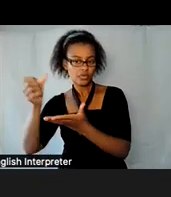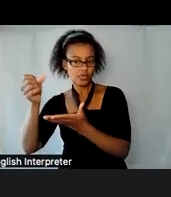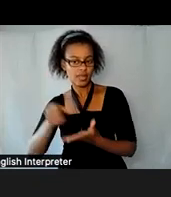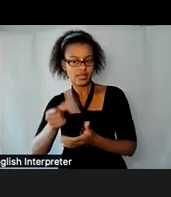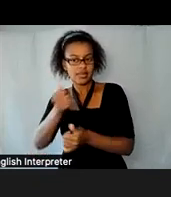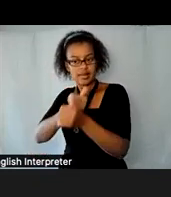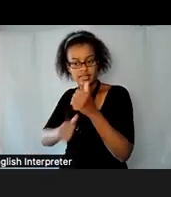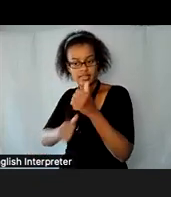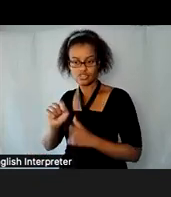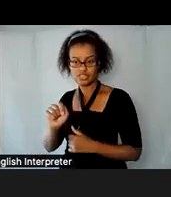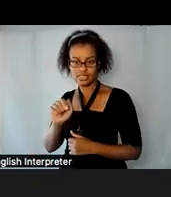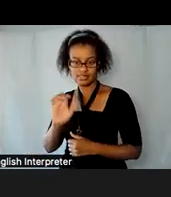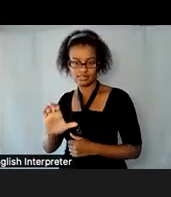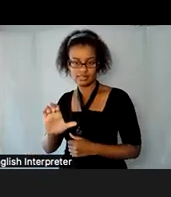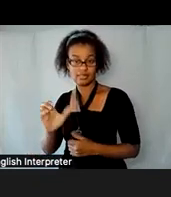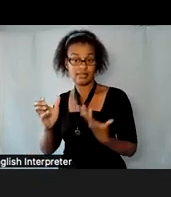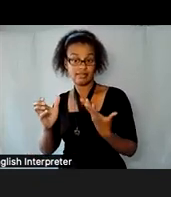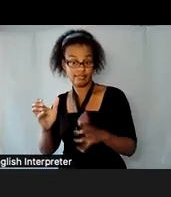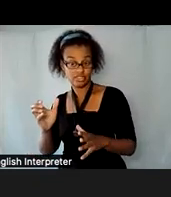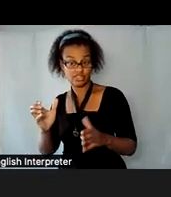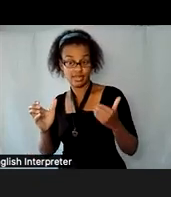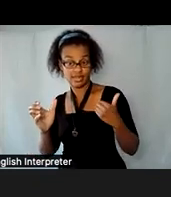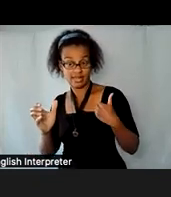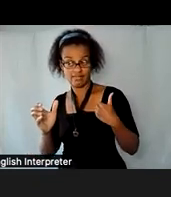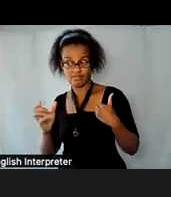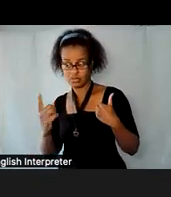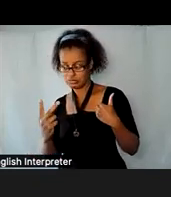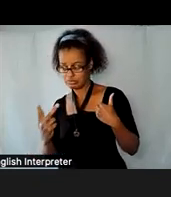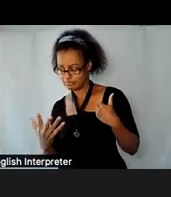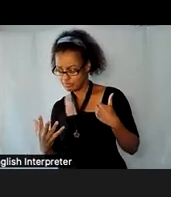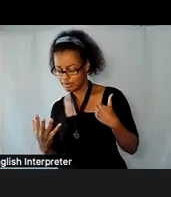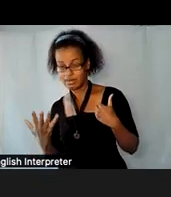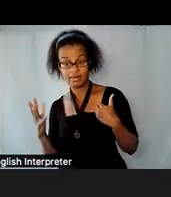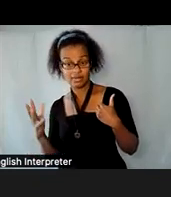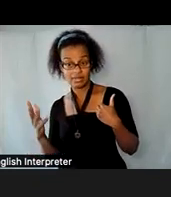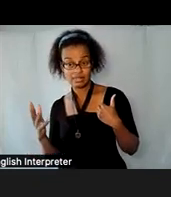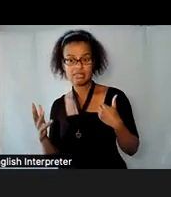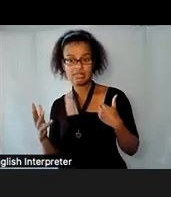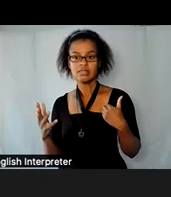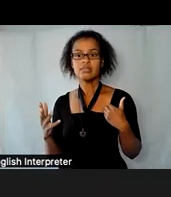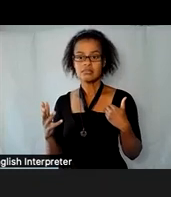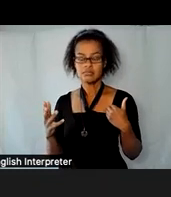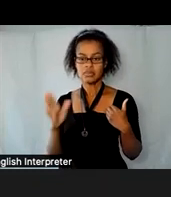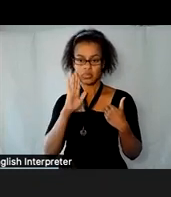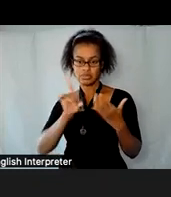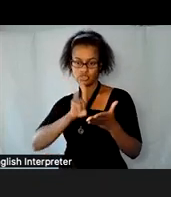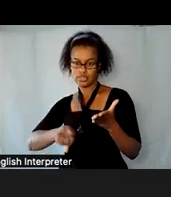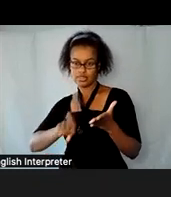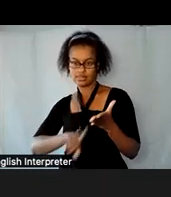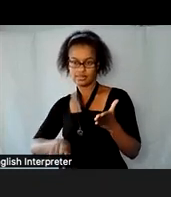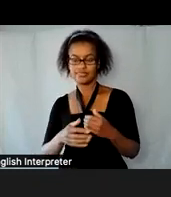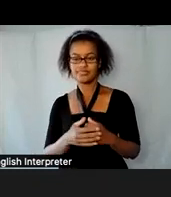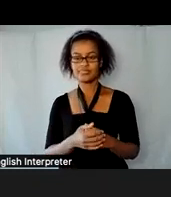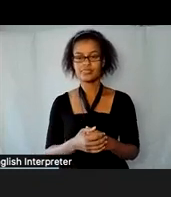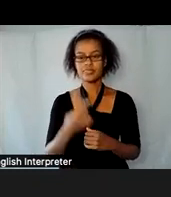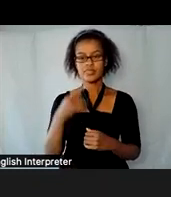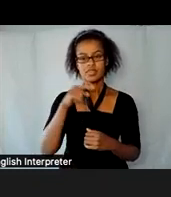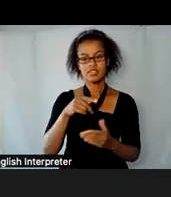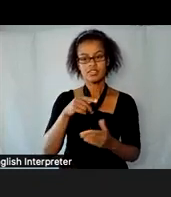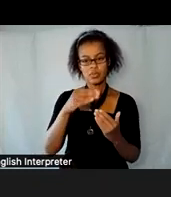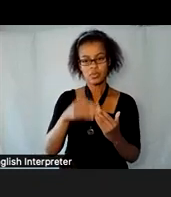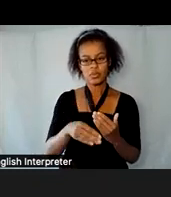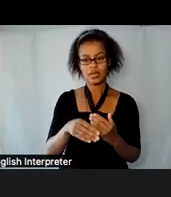And as I said, and as many of you know, I made in Toronto parks is one of the strategic